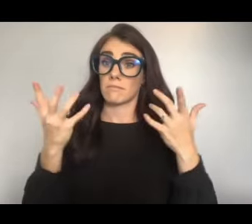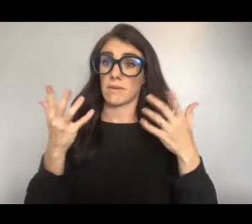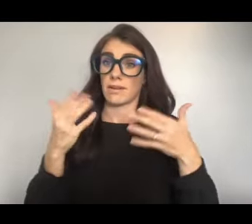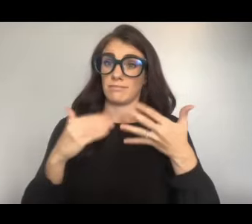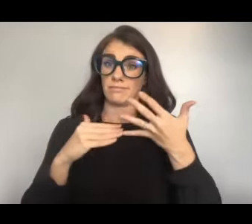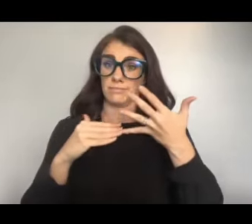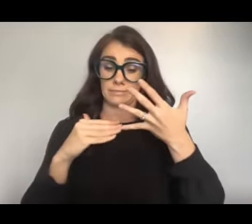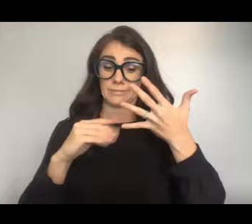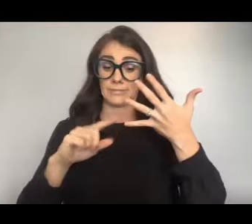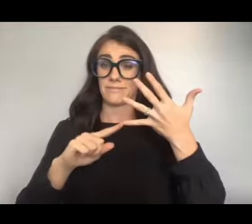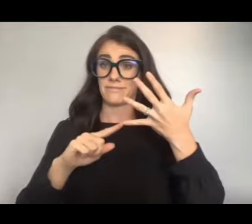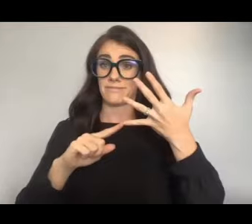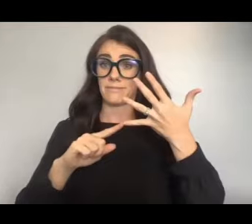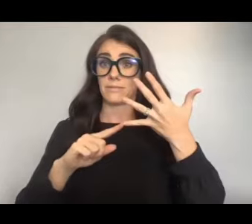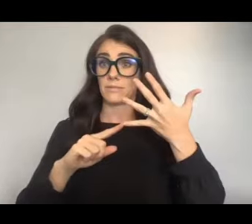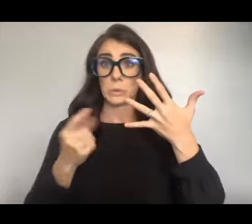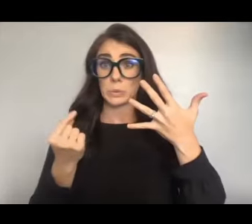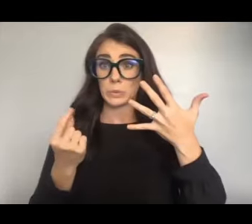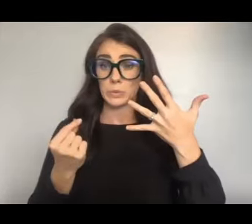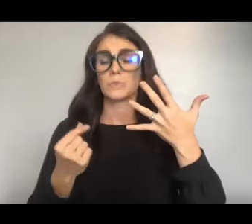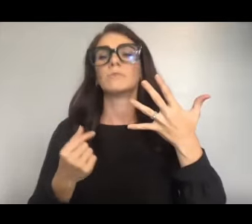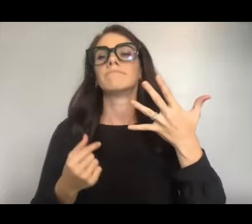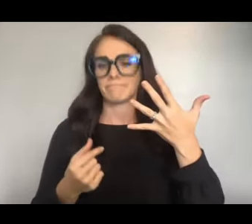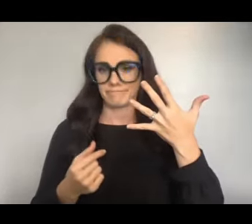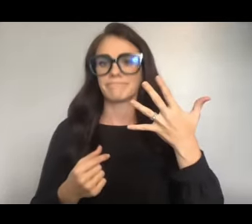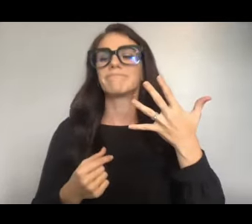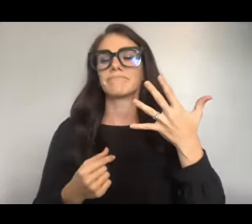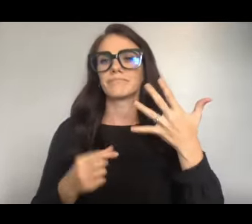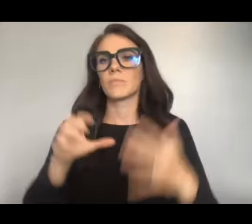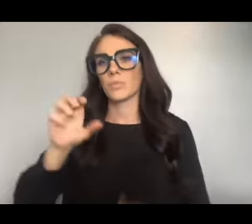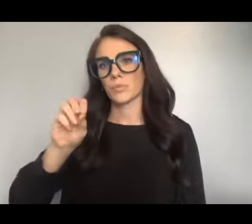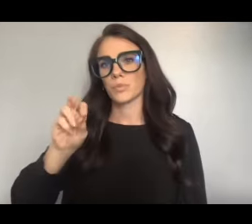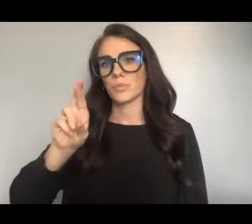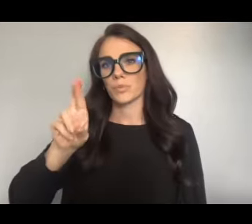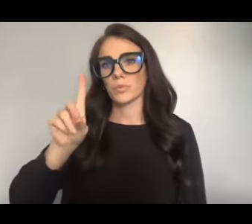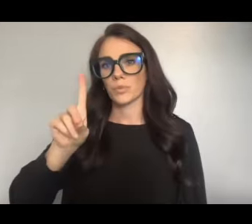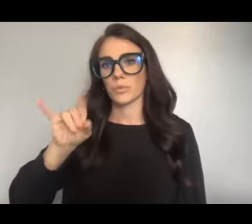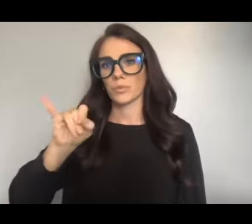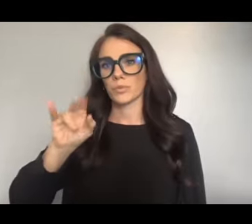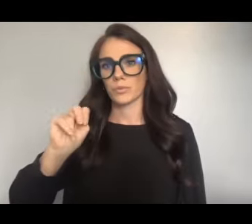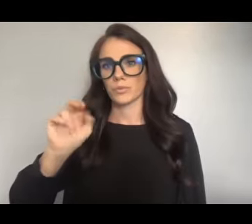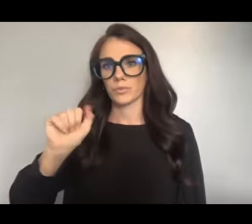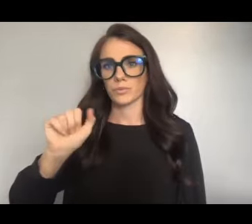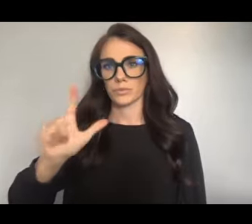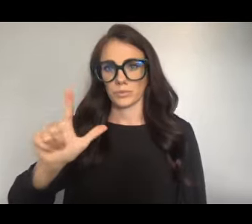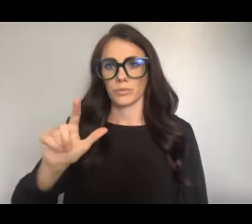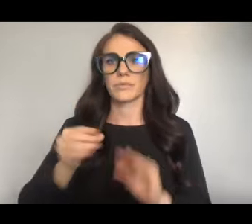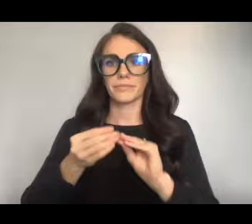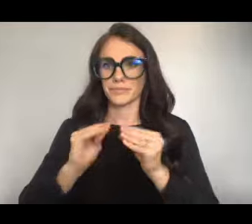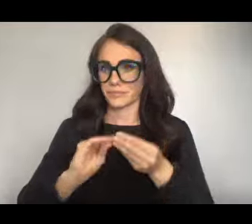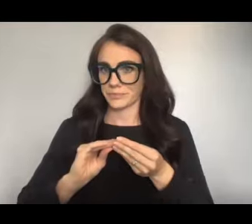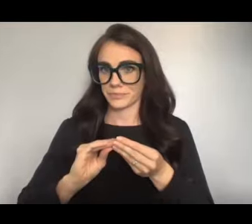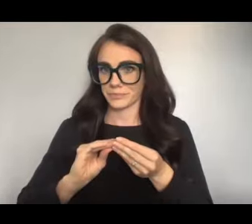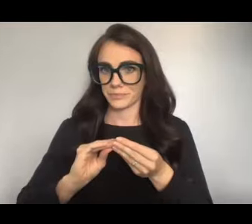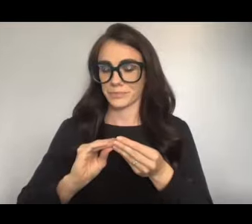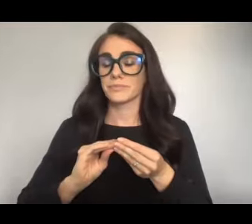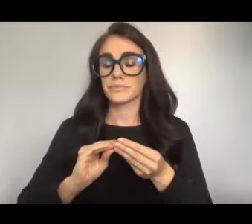But once you make it past five on your list that's when you'll have to start to use ordinal numbers.